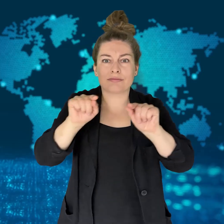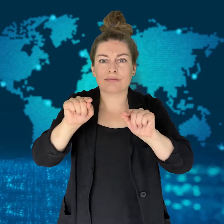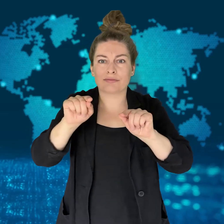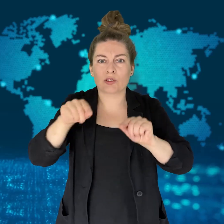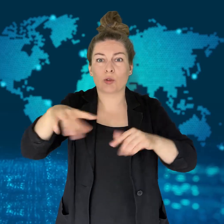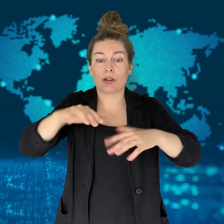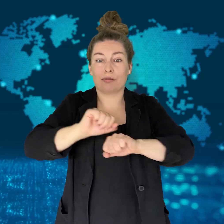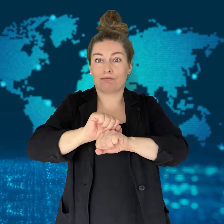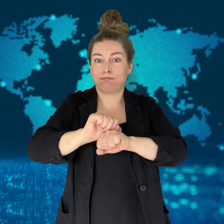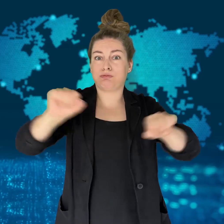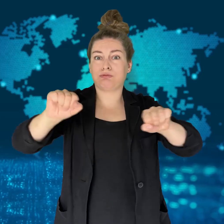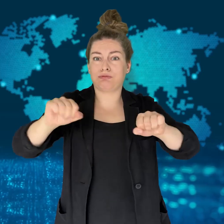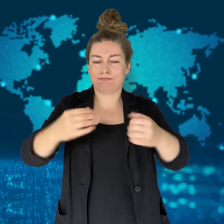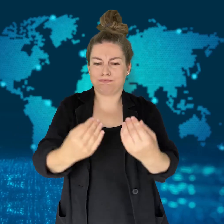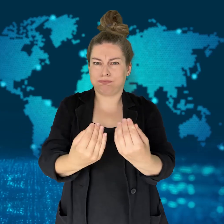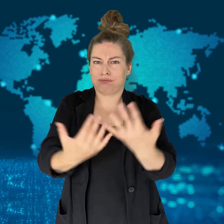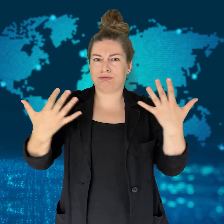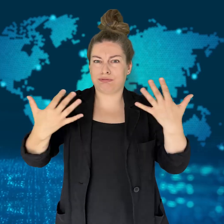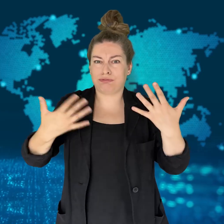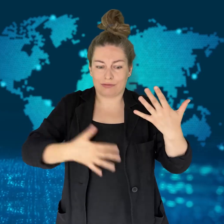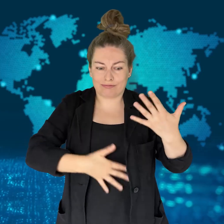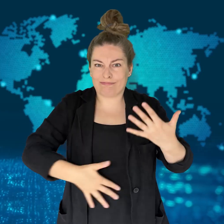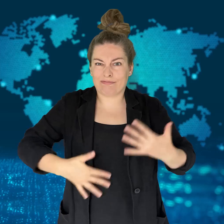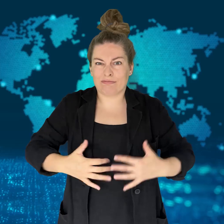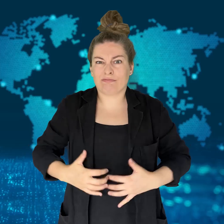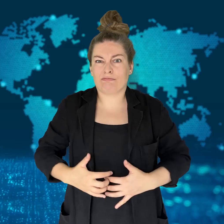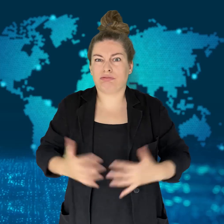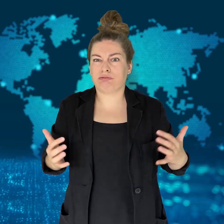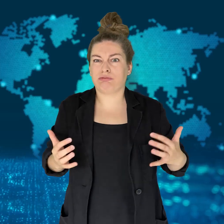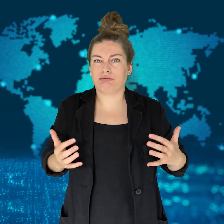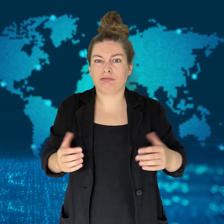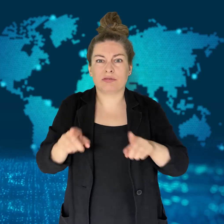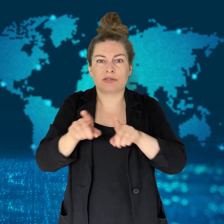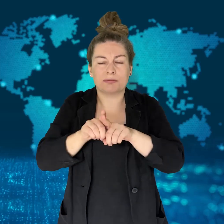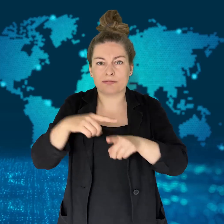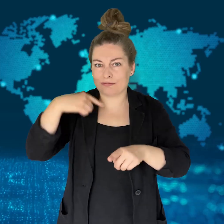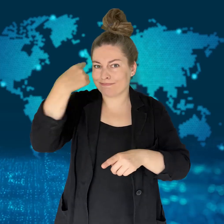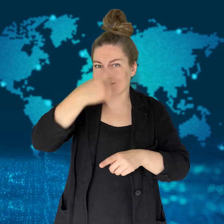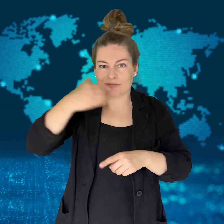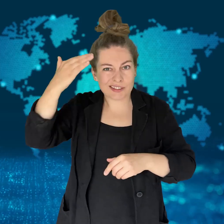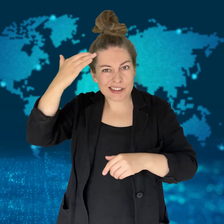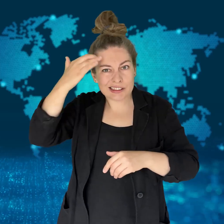The third bomber, disguised as a mourner at a funeral,